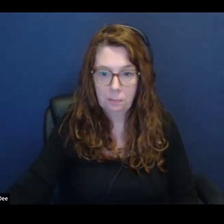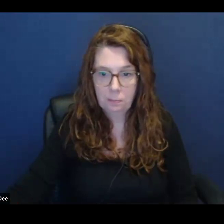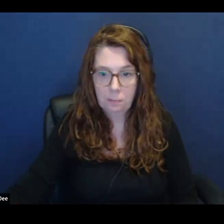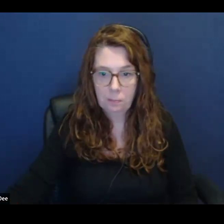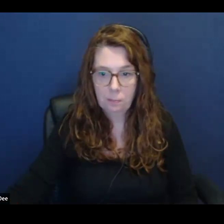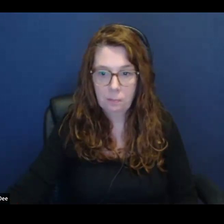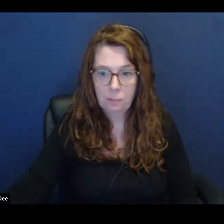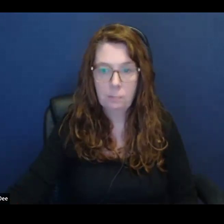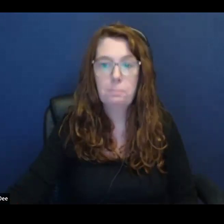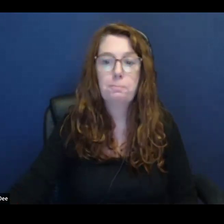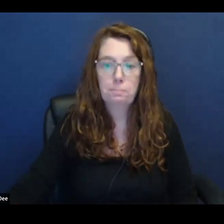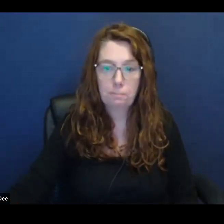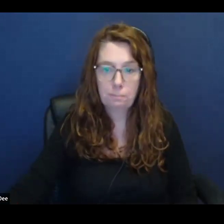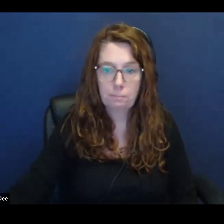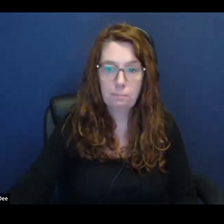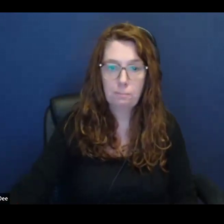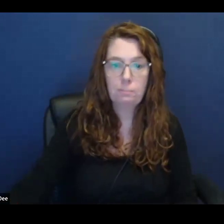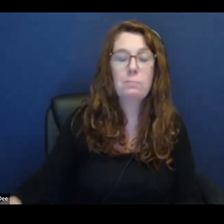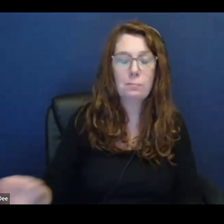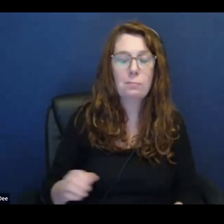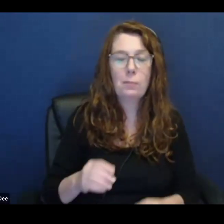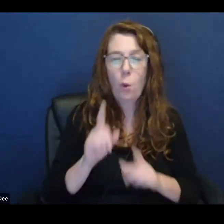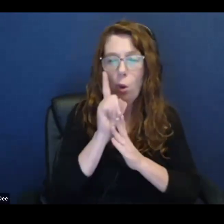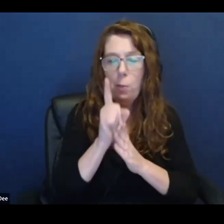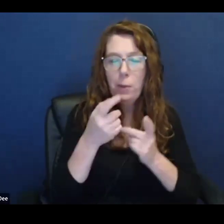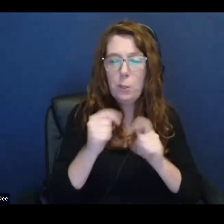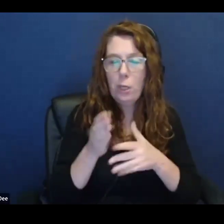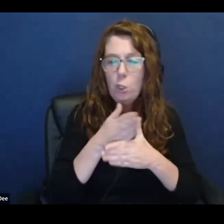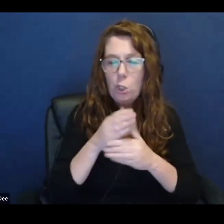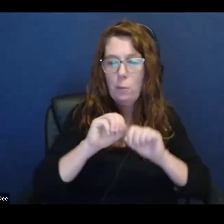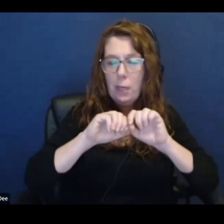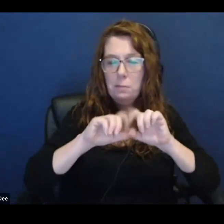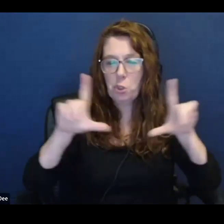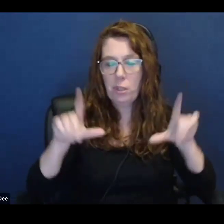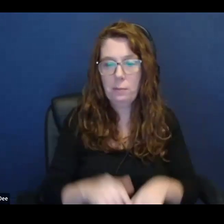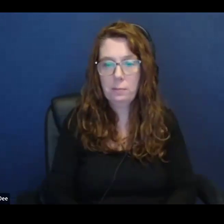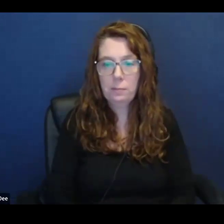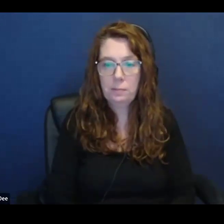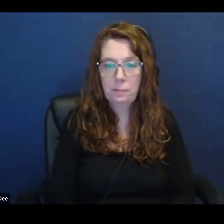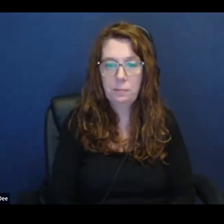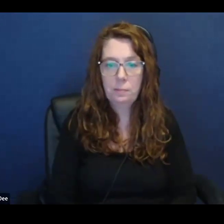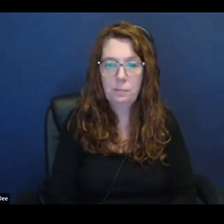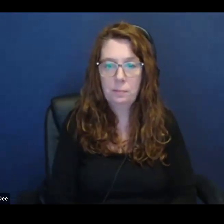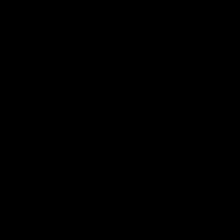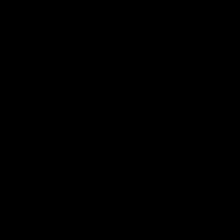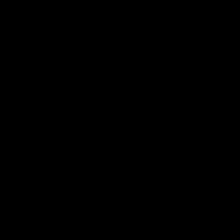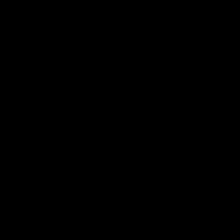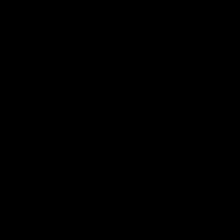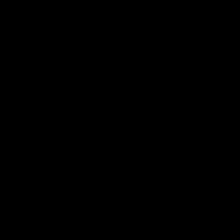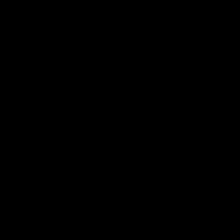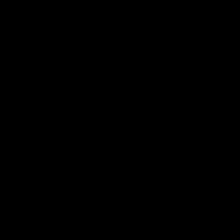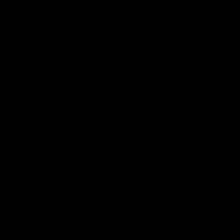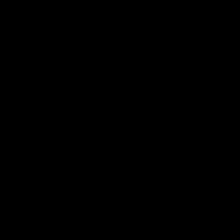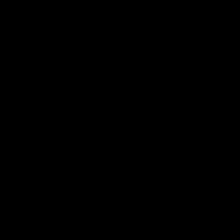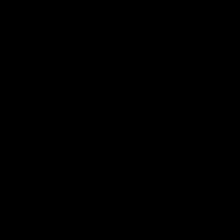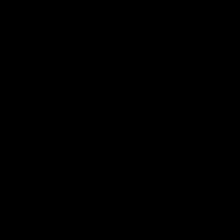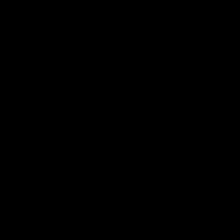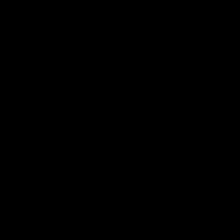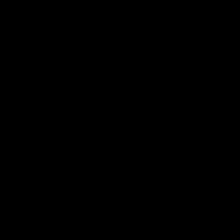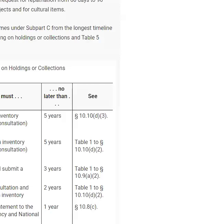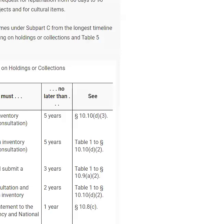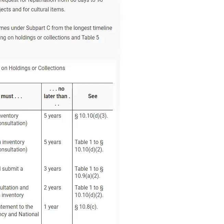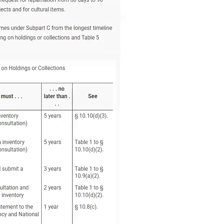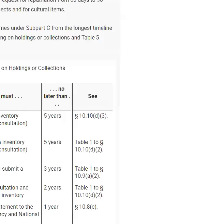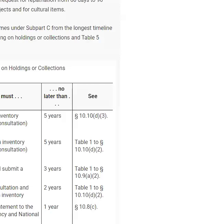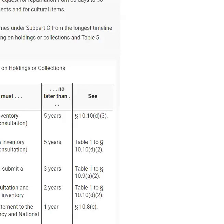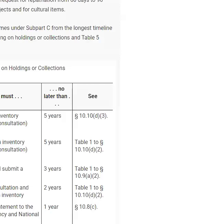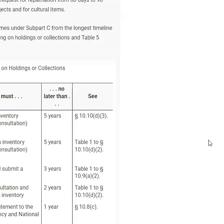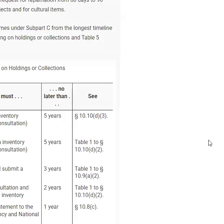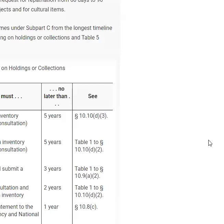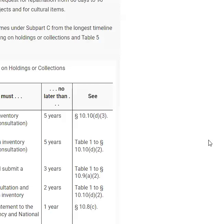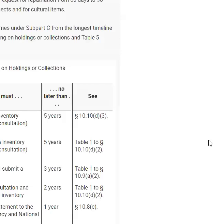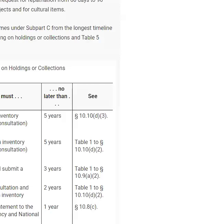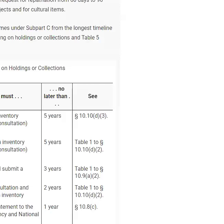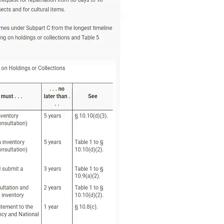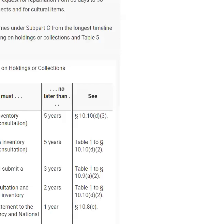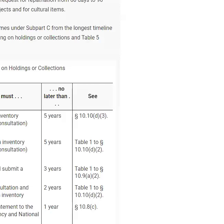Give me a moment. I'm trying to share my screen with you.